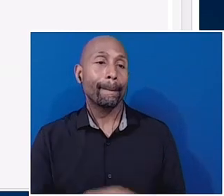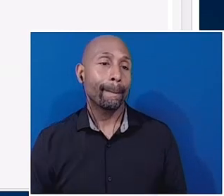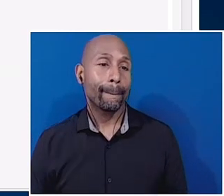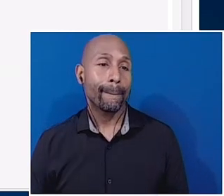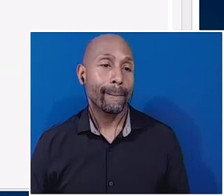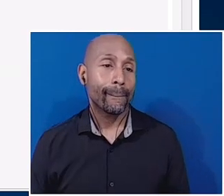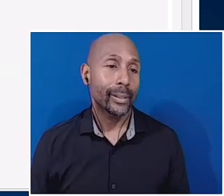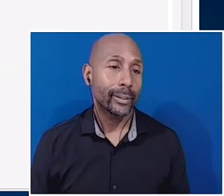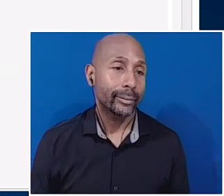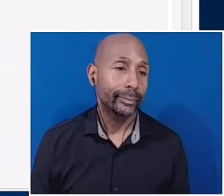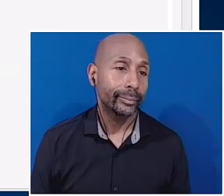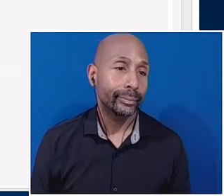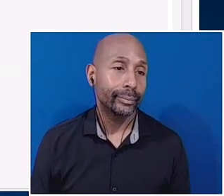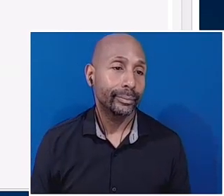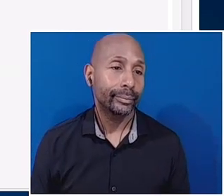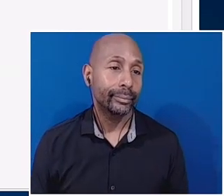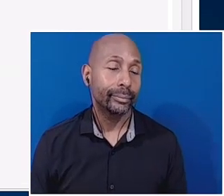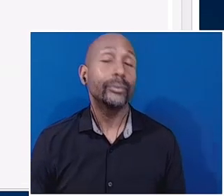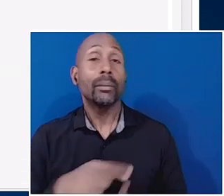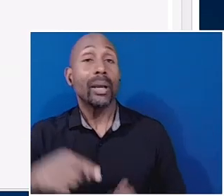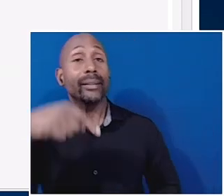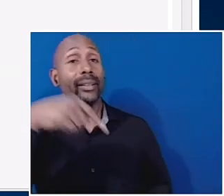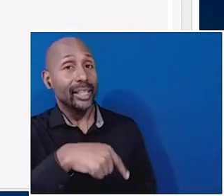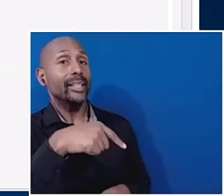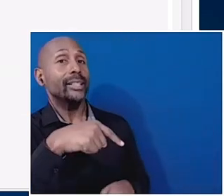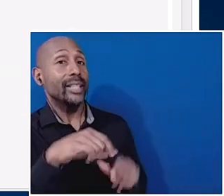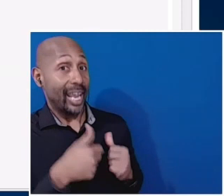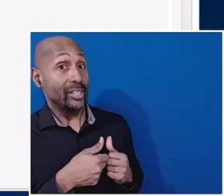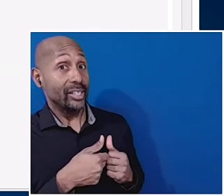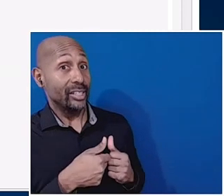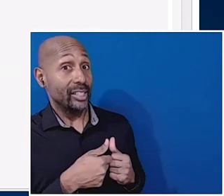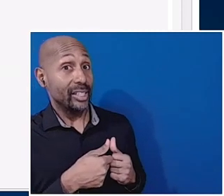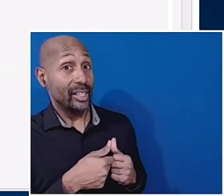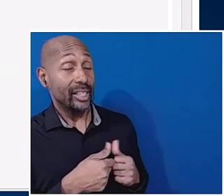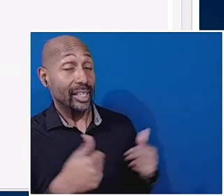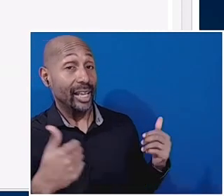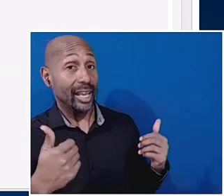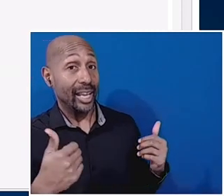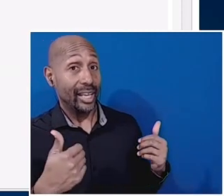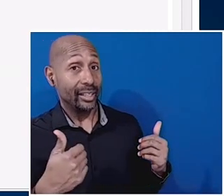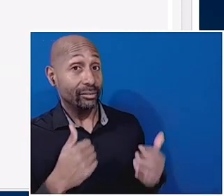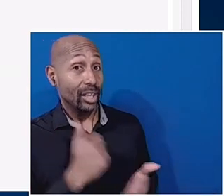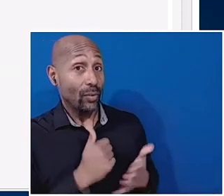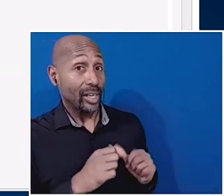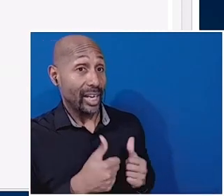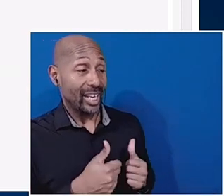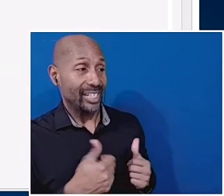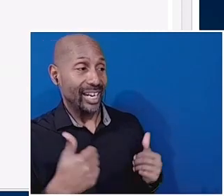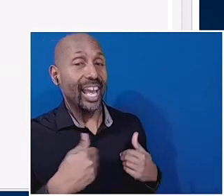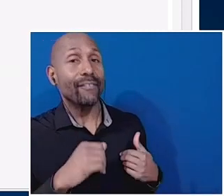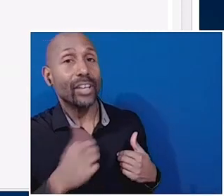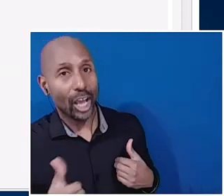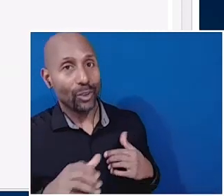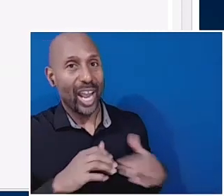had action taken to by- taking on it by another accrediting organization or state